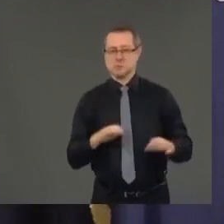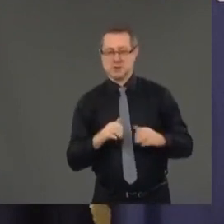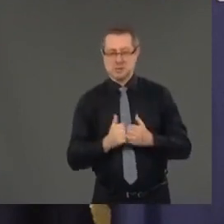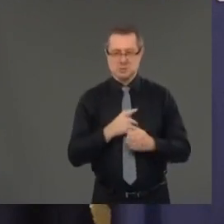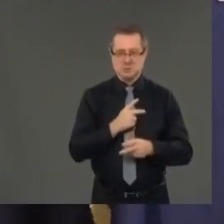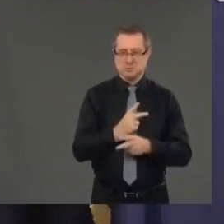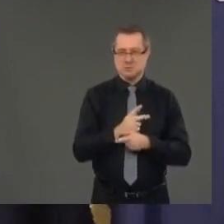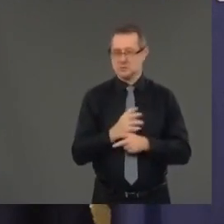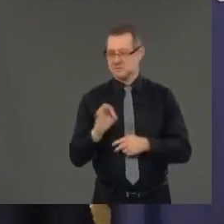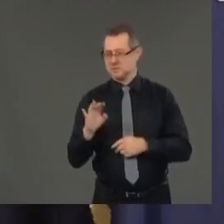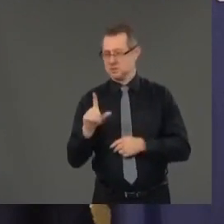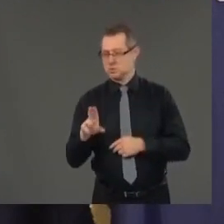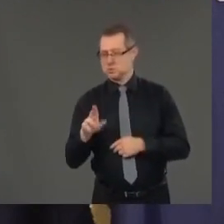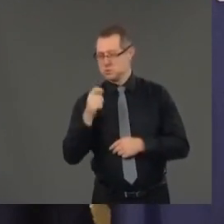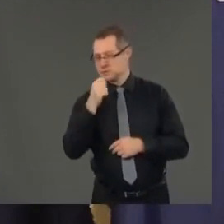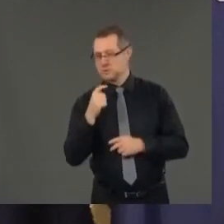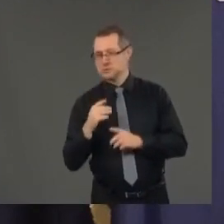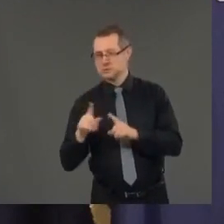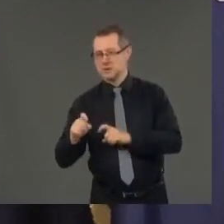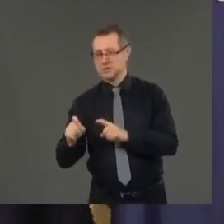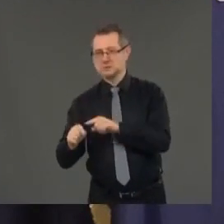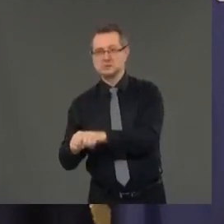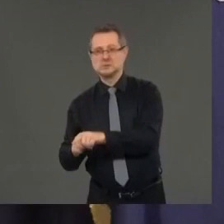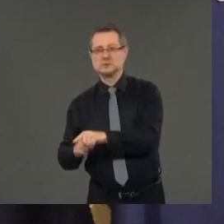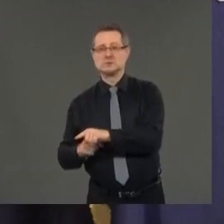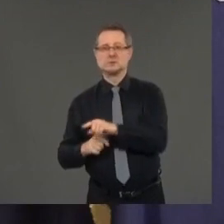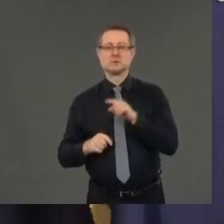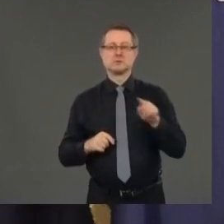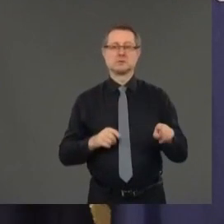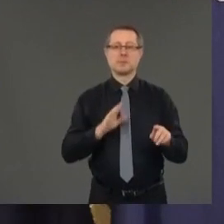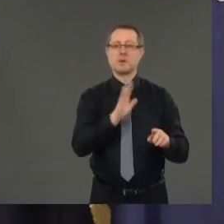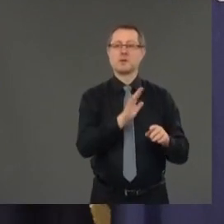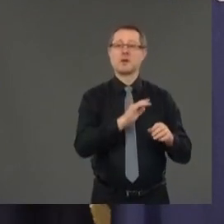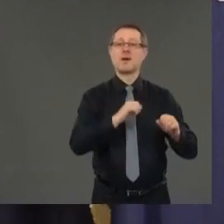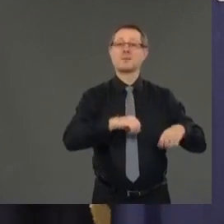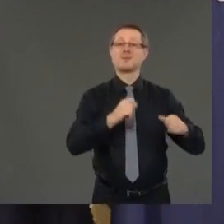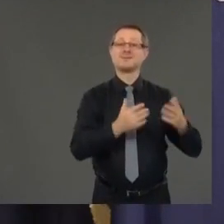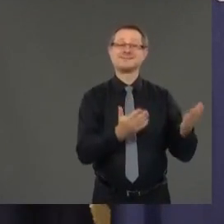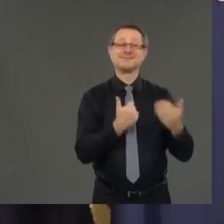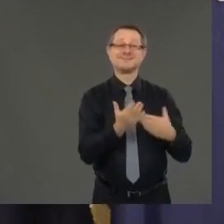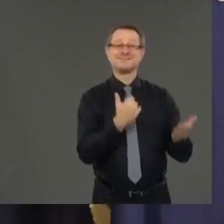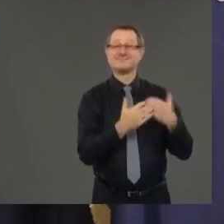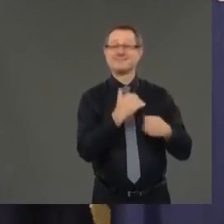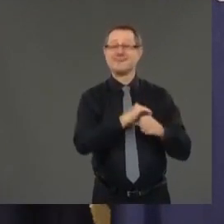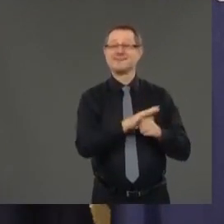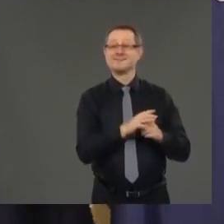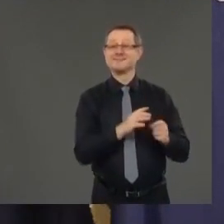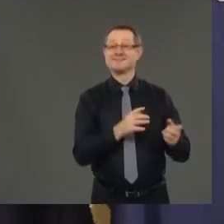TRYING TO FIGURE OUT A WAY AROUND THIS, BUT WE DON'T HAVE ONE RIGHT NOW, THE FLU TEST WILL